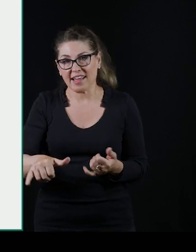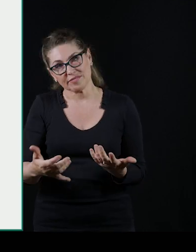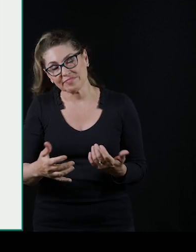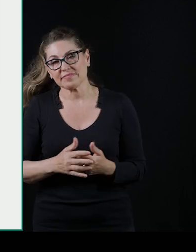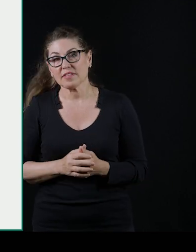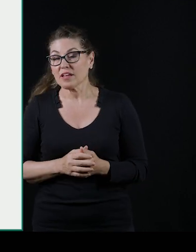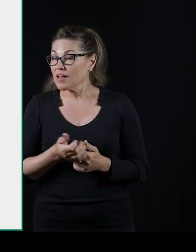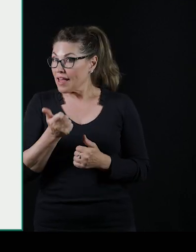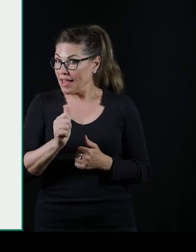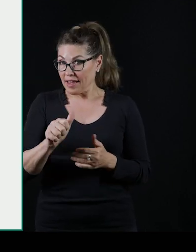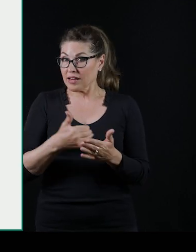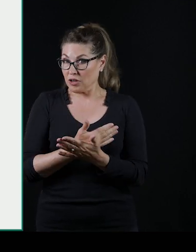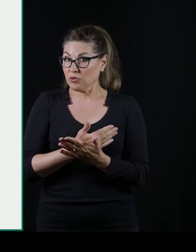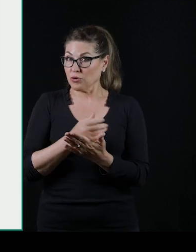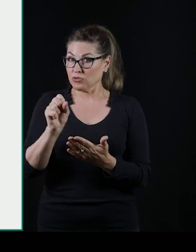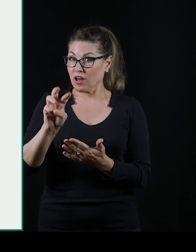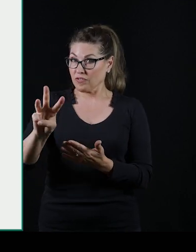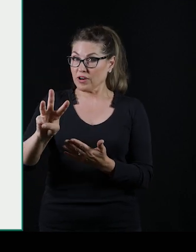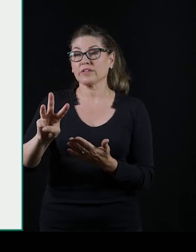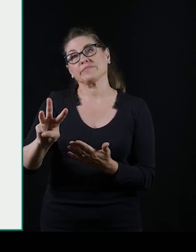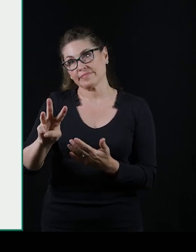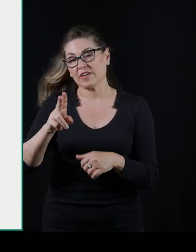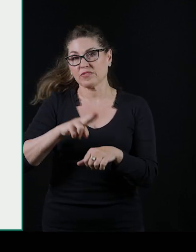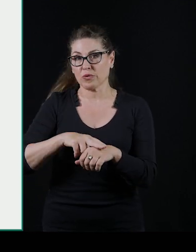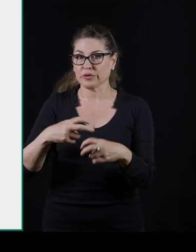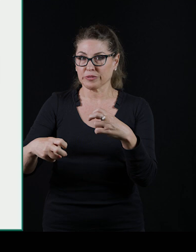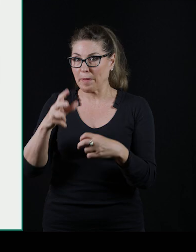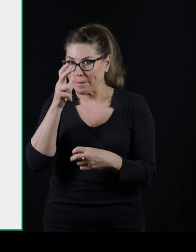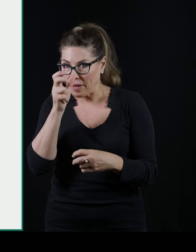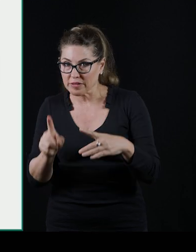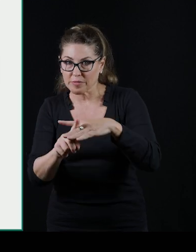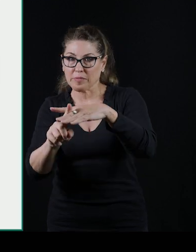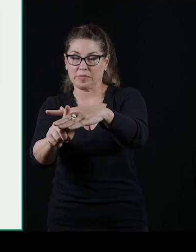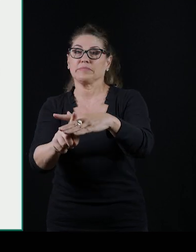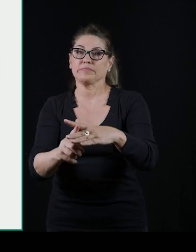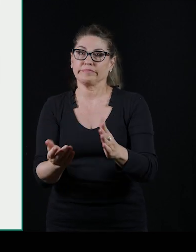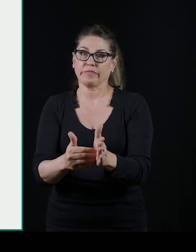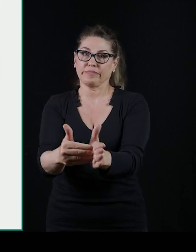Additionally, as with any new piece of software, bugs were prevalent and we would run into them regularly.